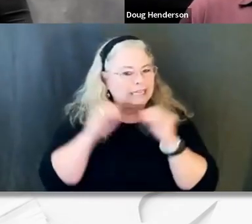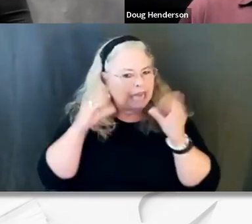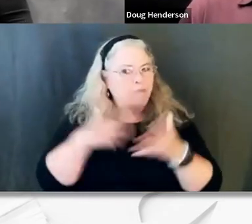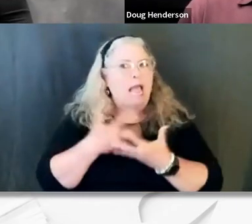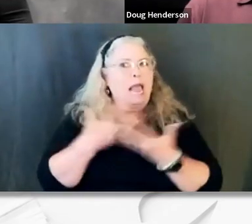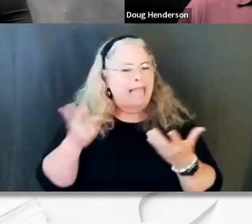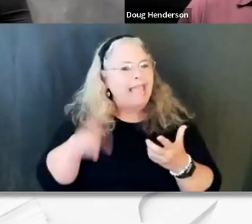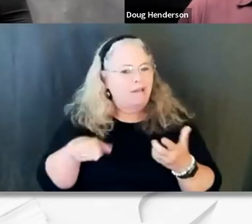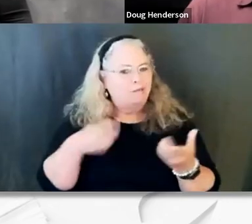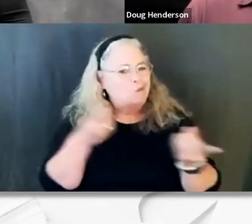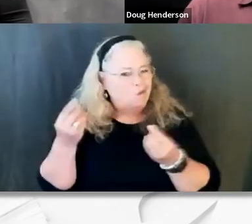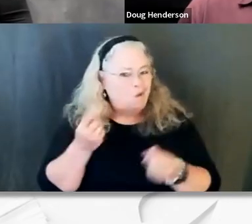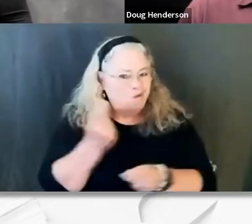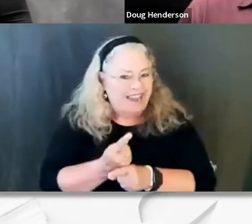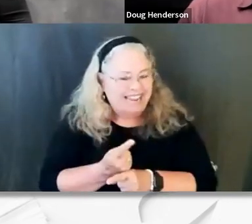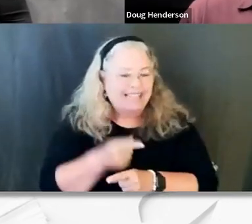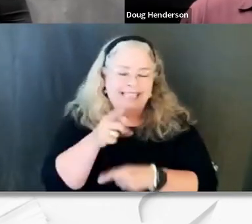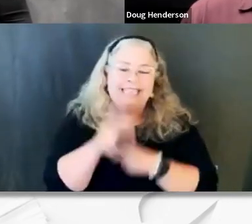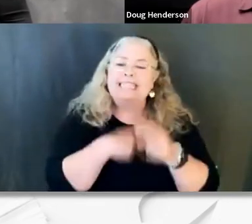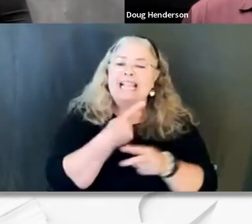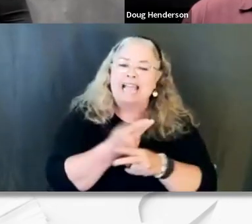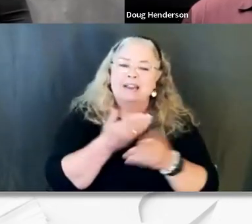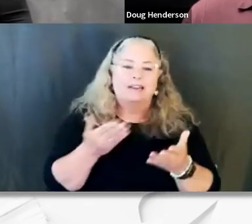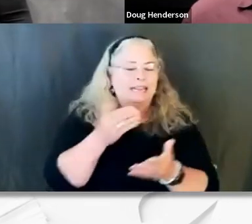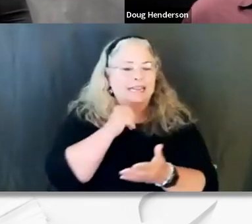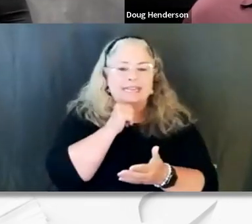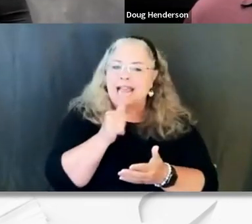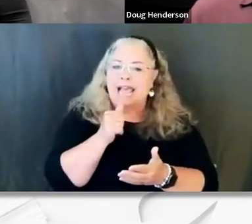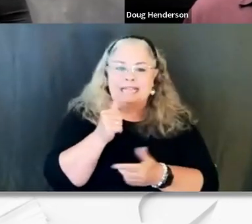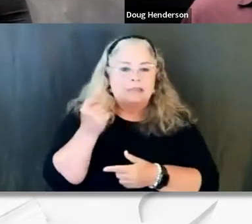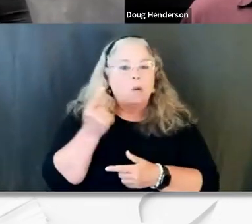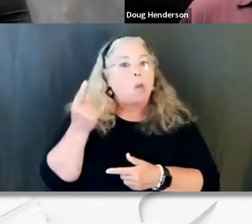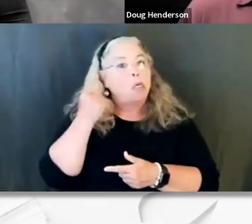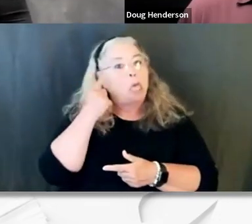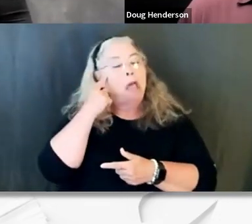they got to do. And so this type of thing was not exactly something that they thought was a